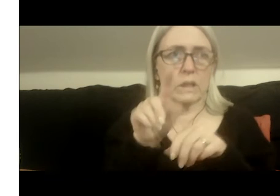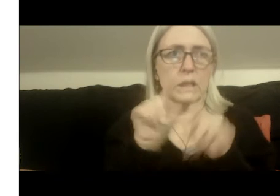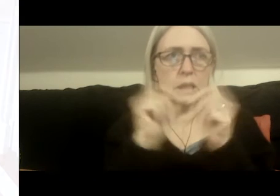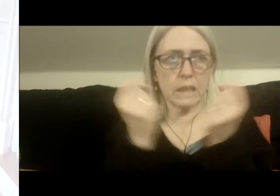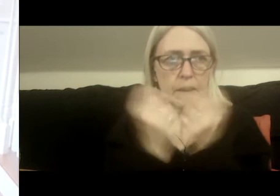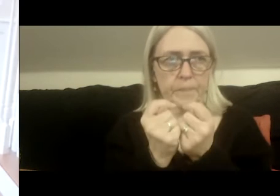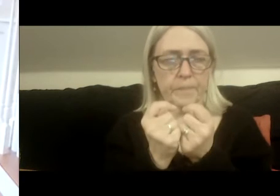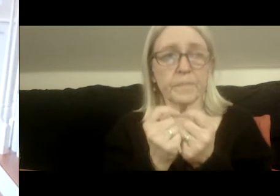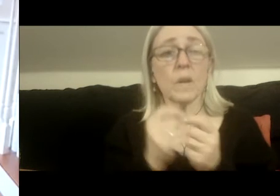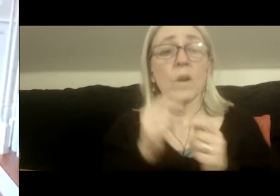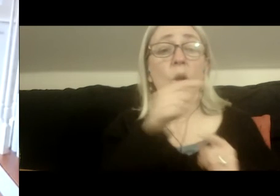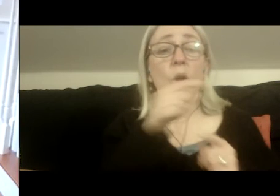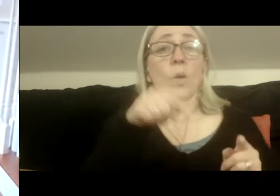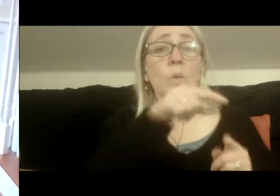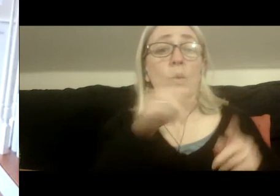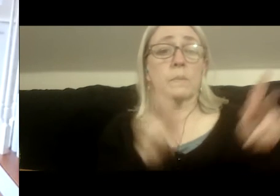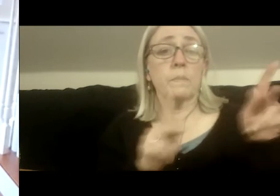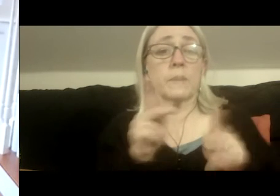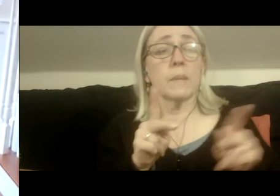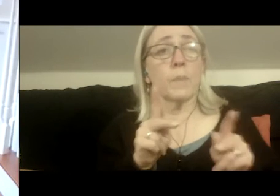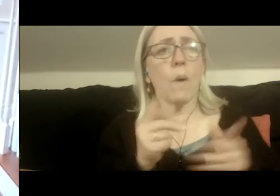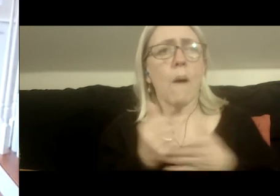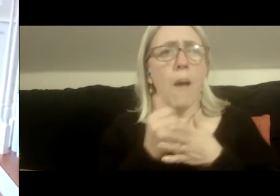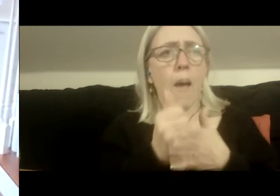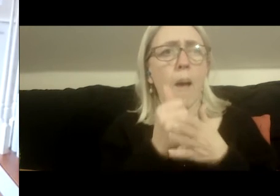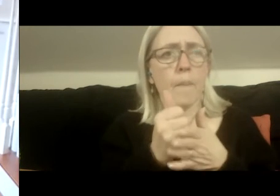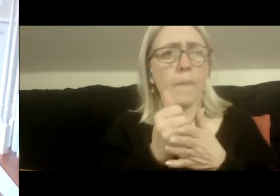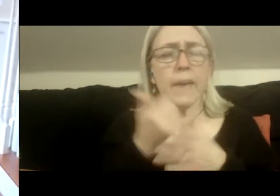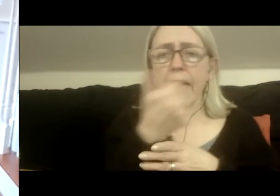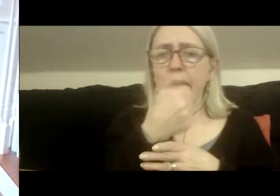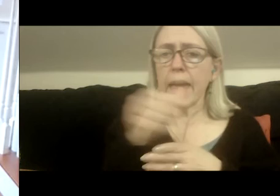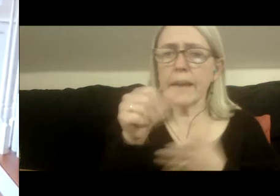needed assistance with expenses related to the transition to remote learning.